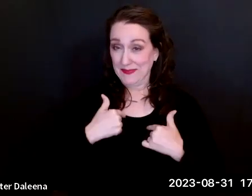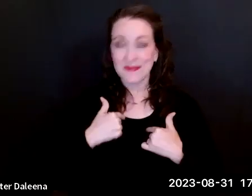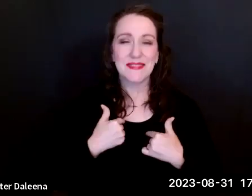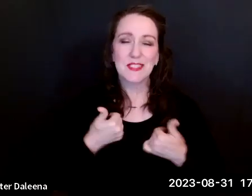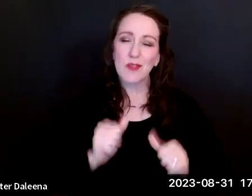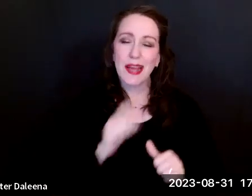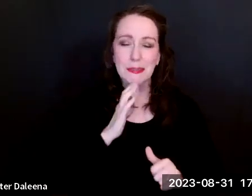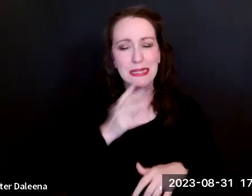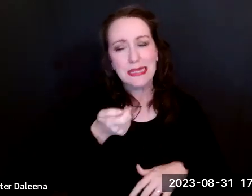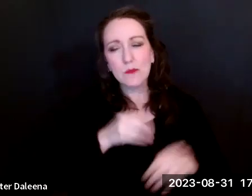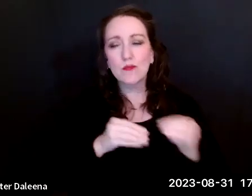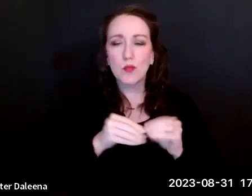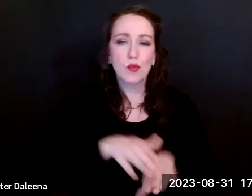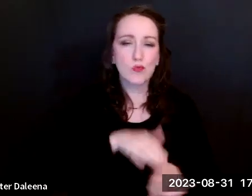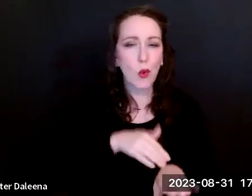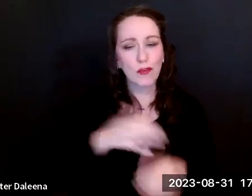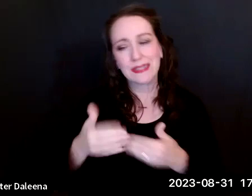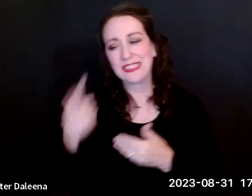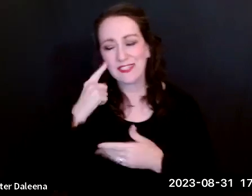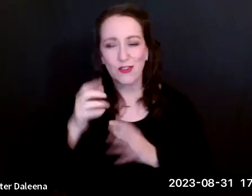to speak a bit more slowly to make things easier on our interpreters